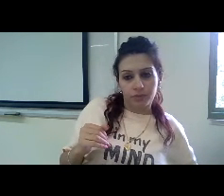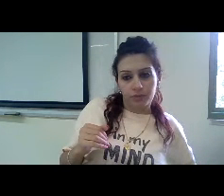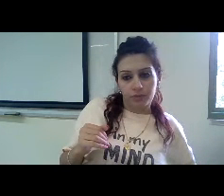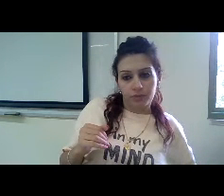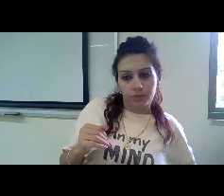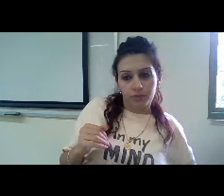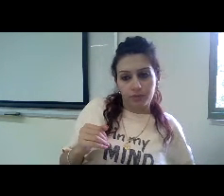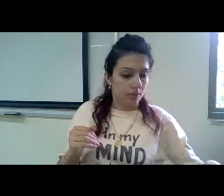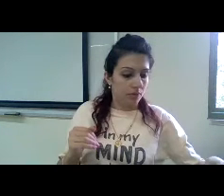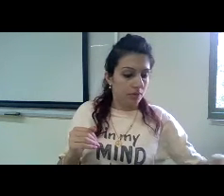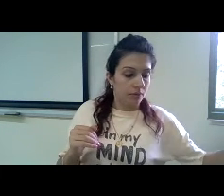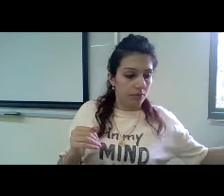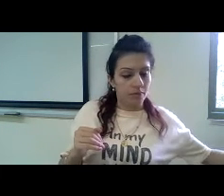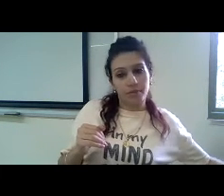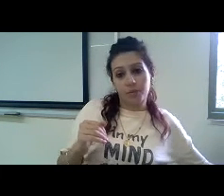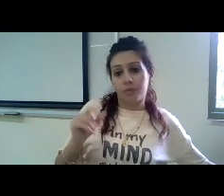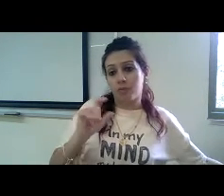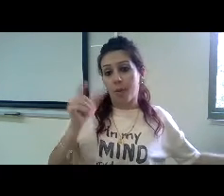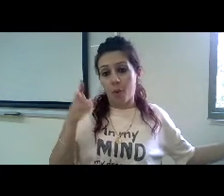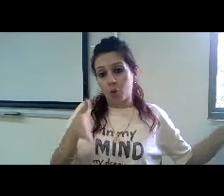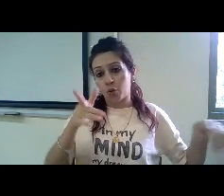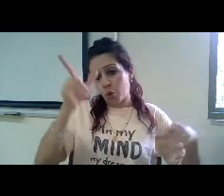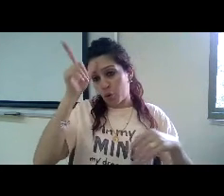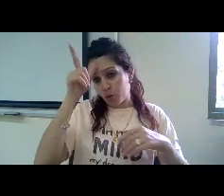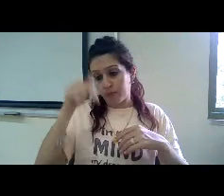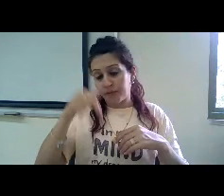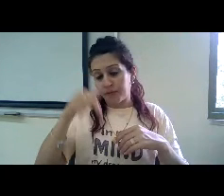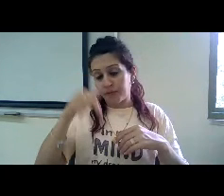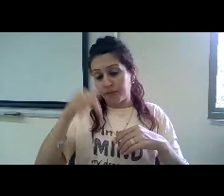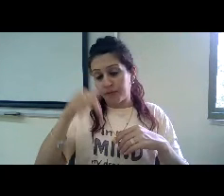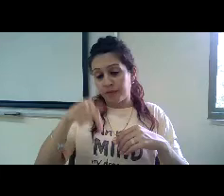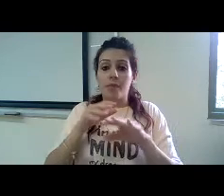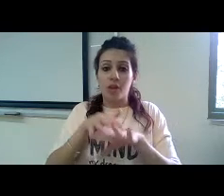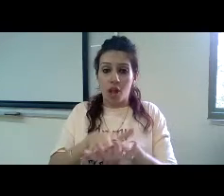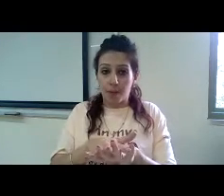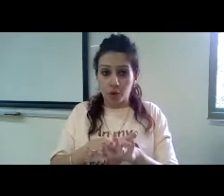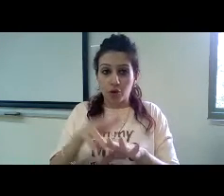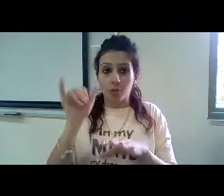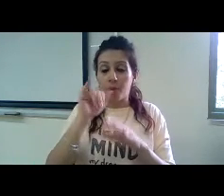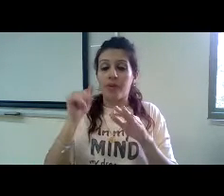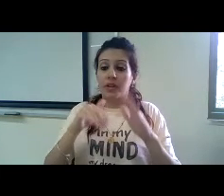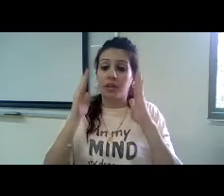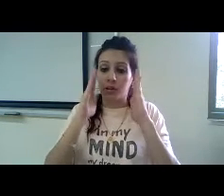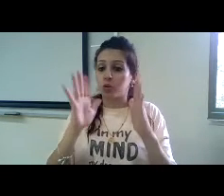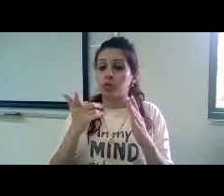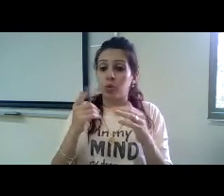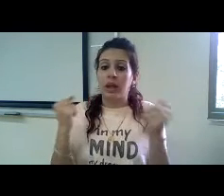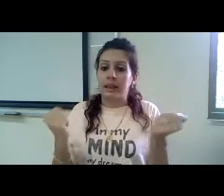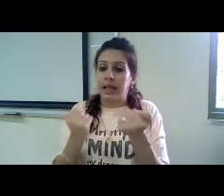in Jordan depends to a large extent on commitment, training and positive behavioral attitudes towards inclusion.